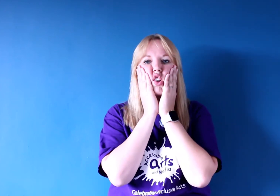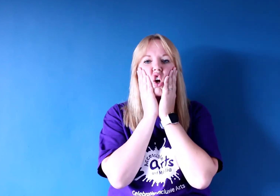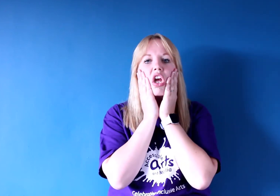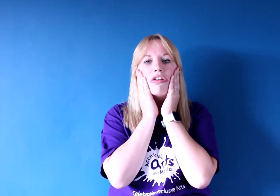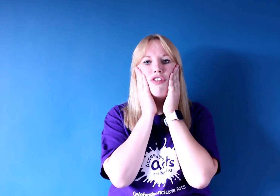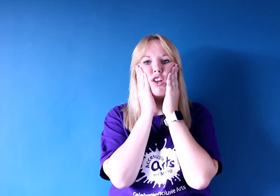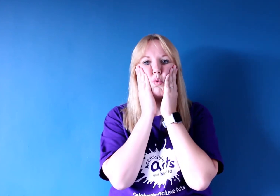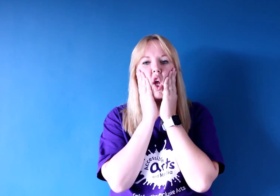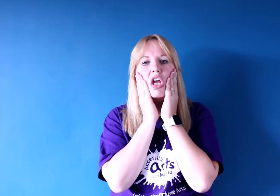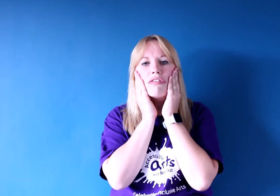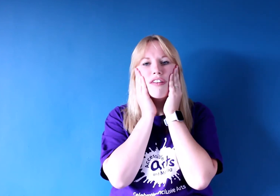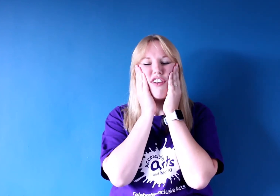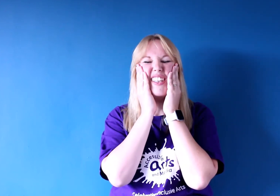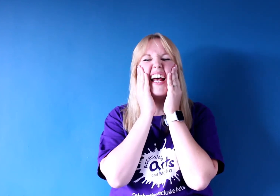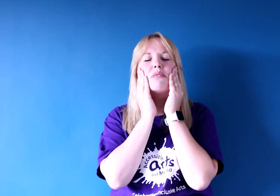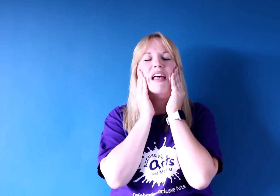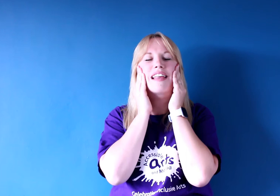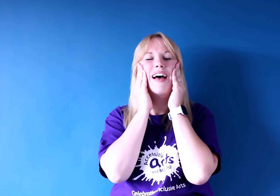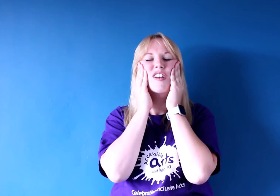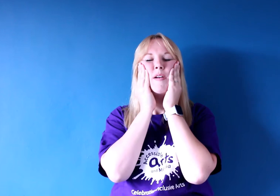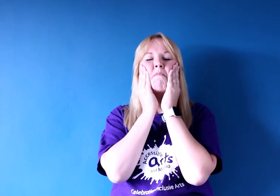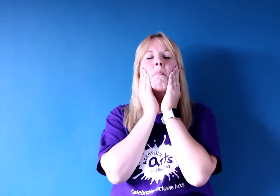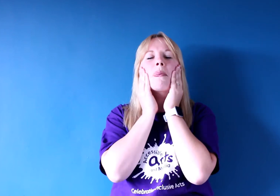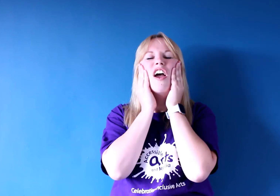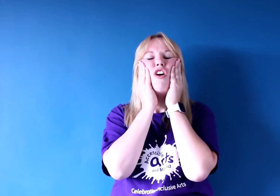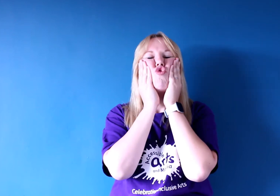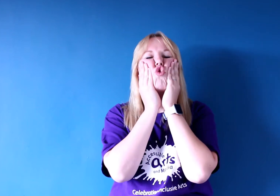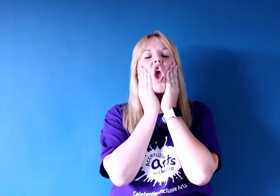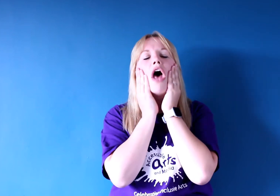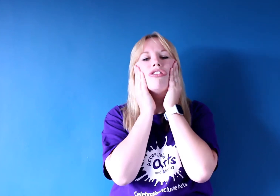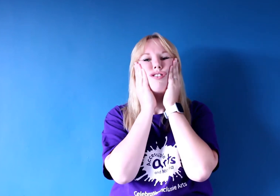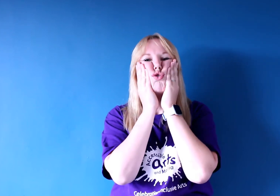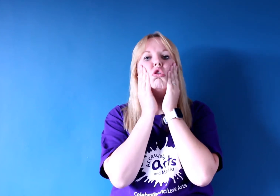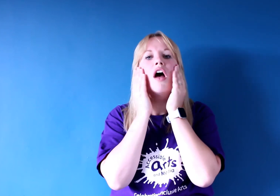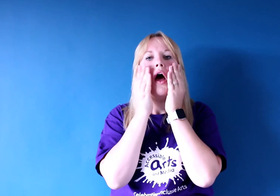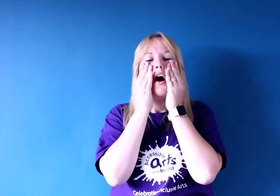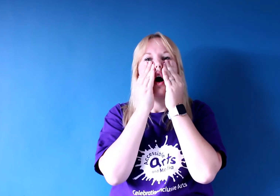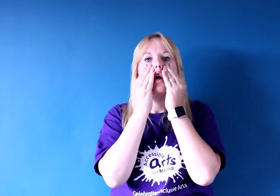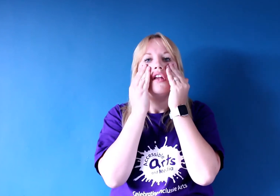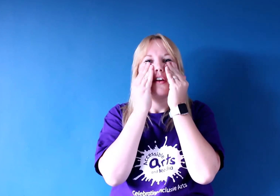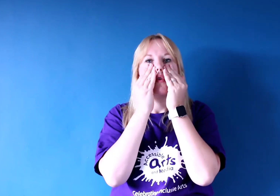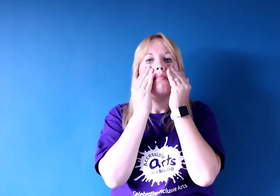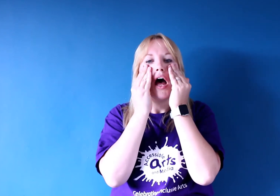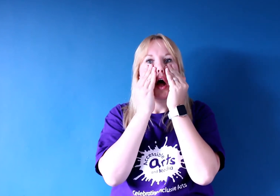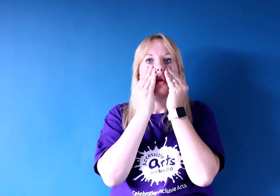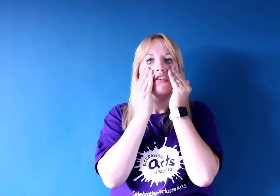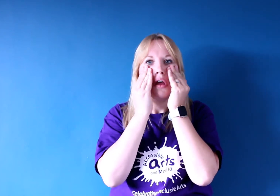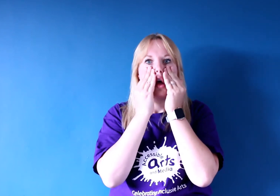try and give your face a wake up, give your face a nice massage. Oo yes. On the different parts.